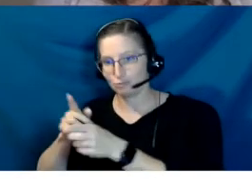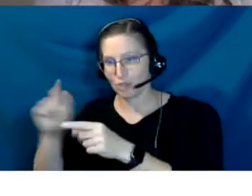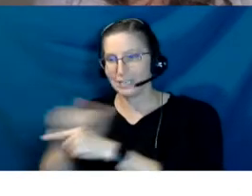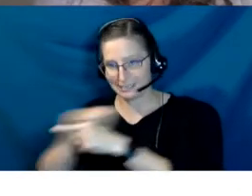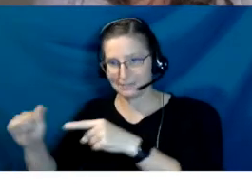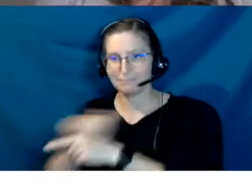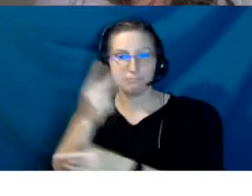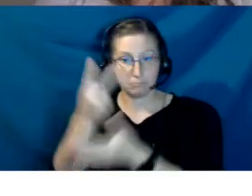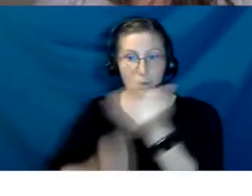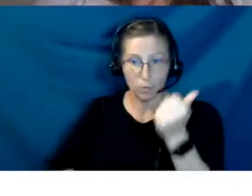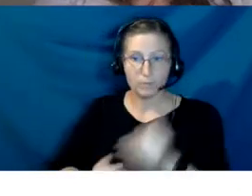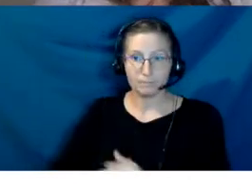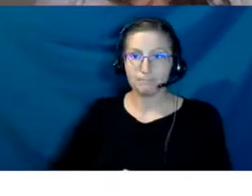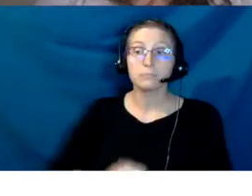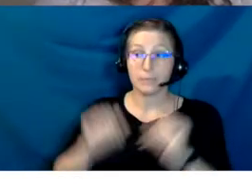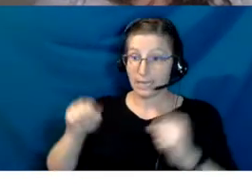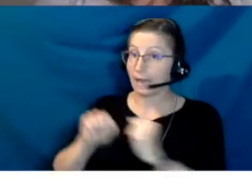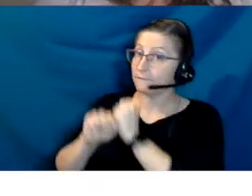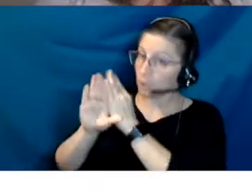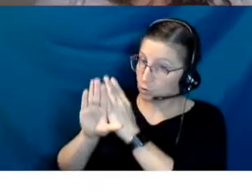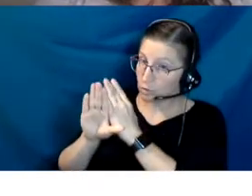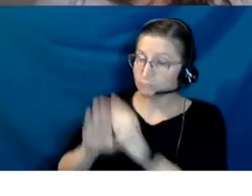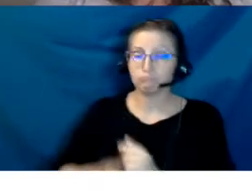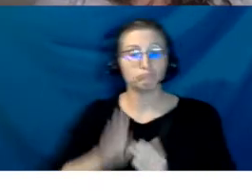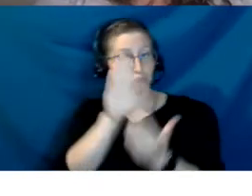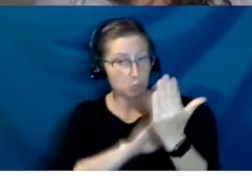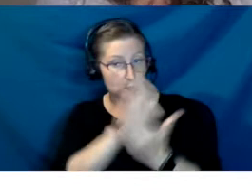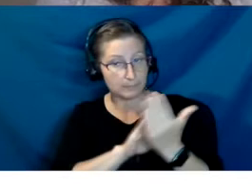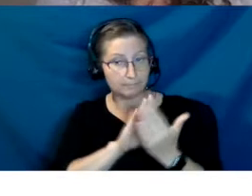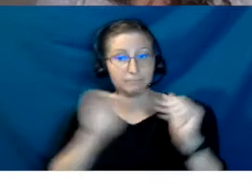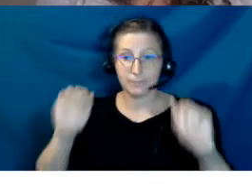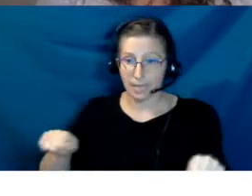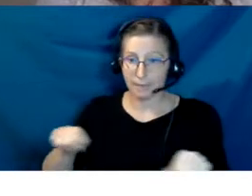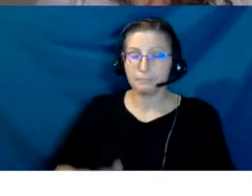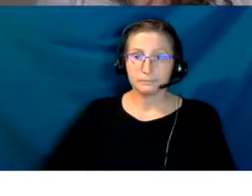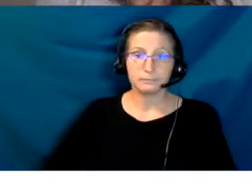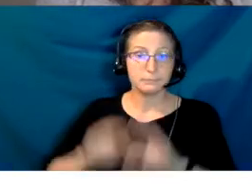online right now for students and families to join that are just fun, where they're able